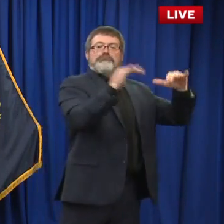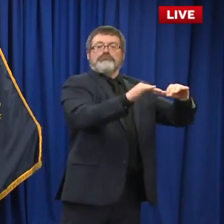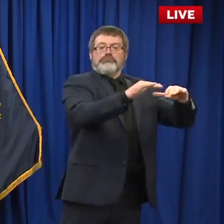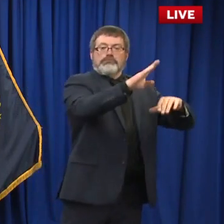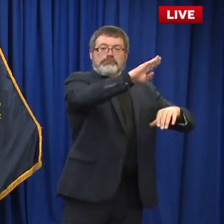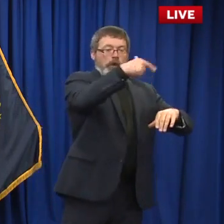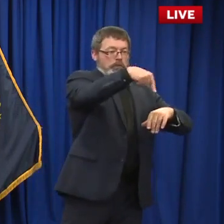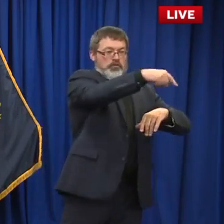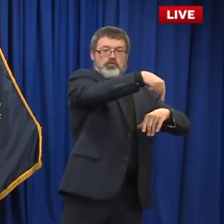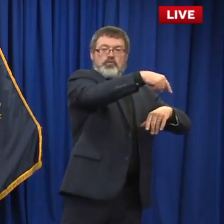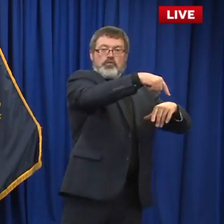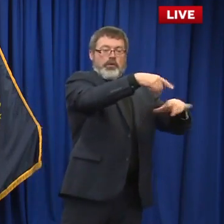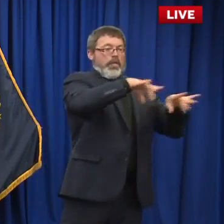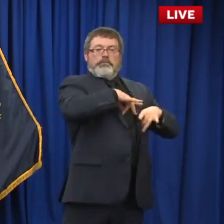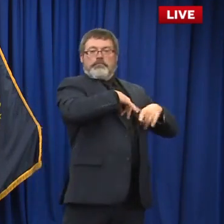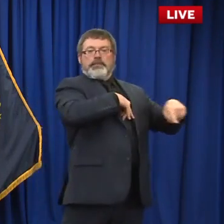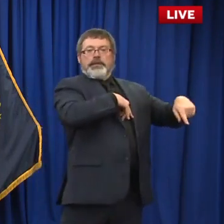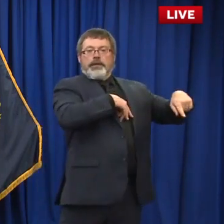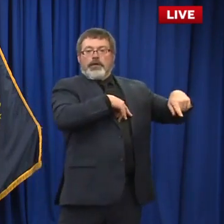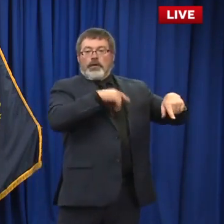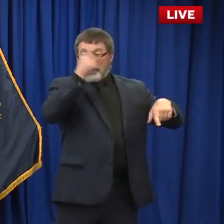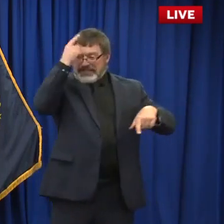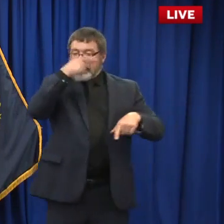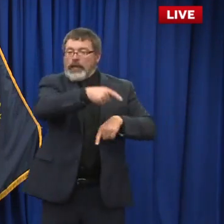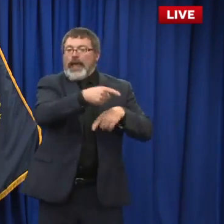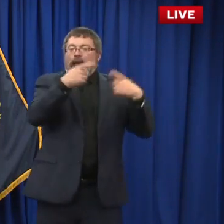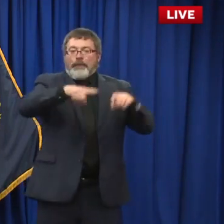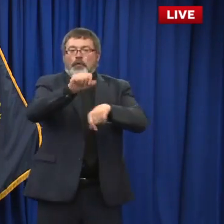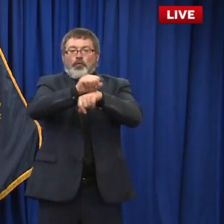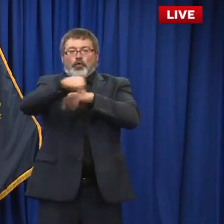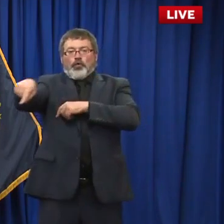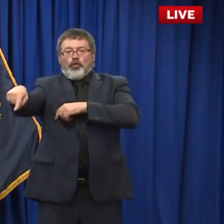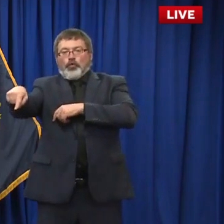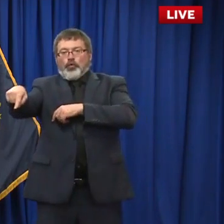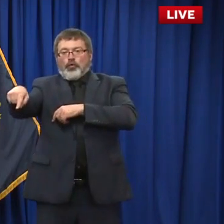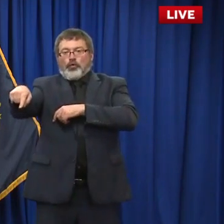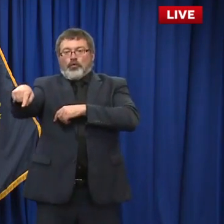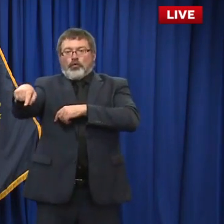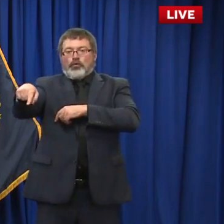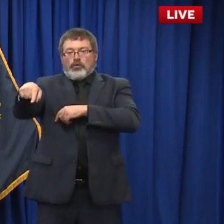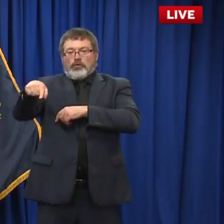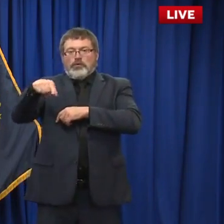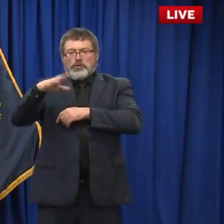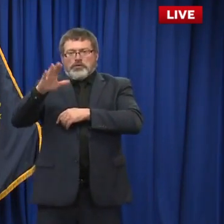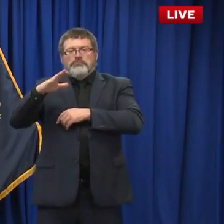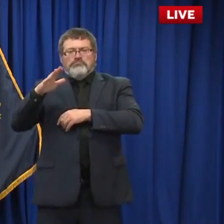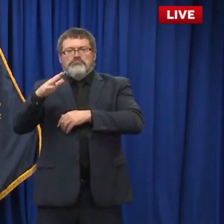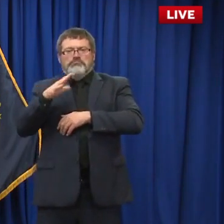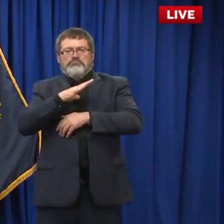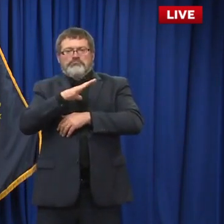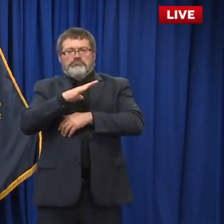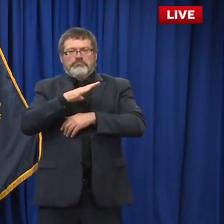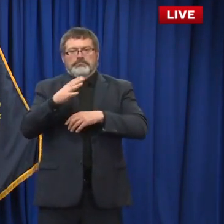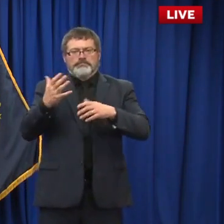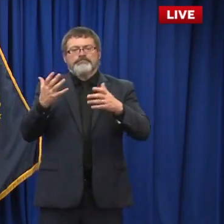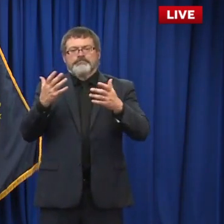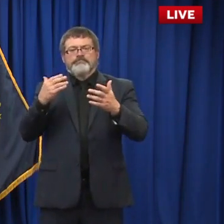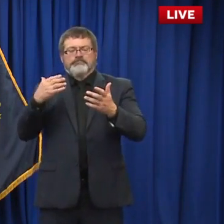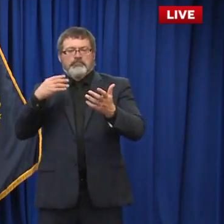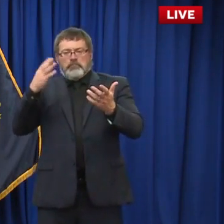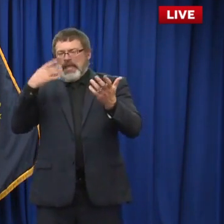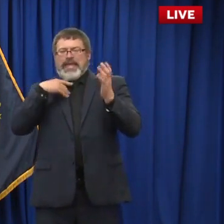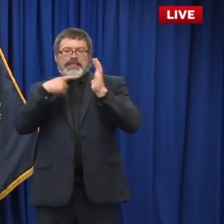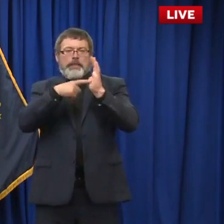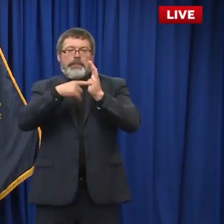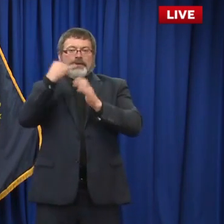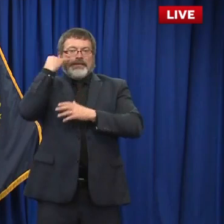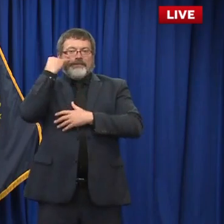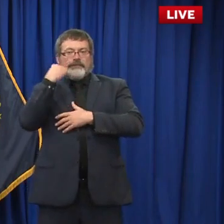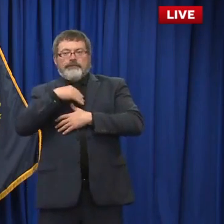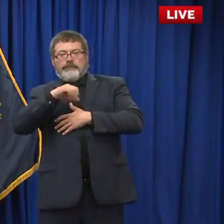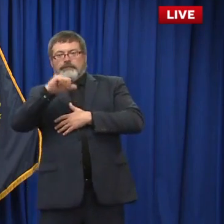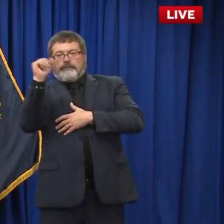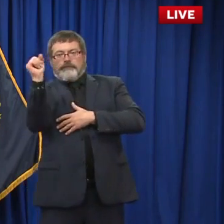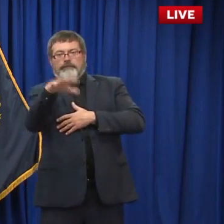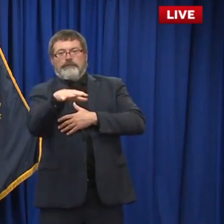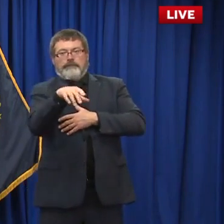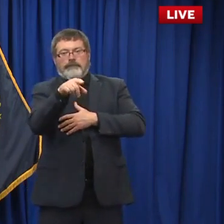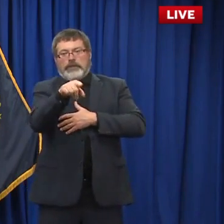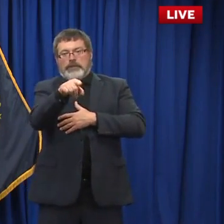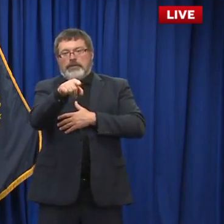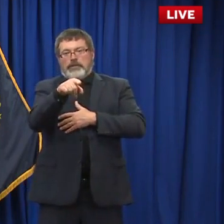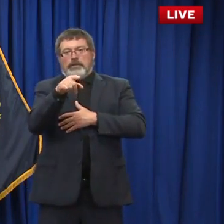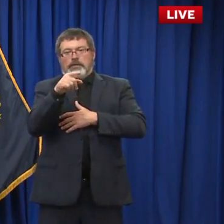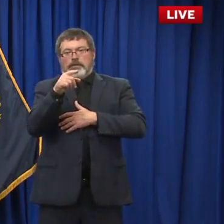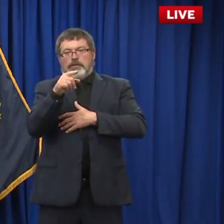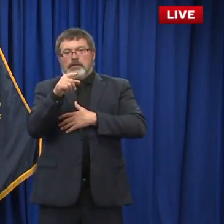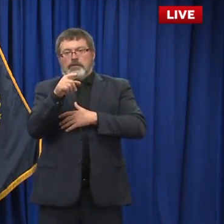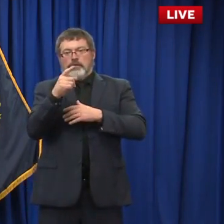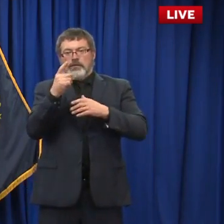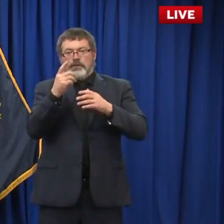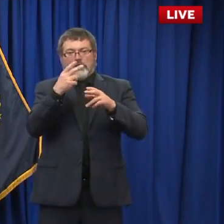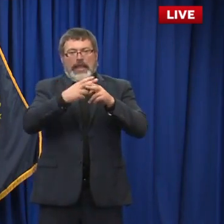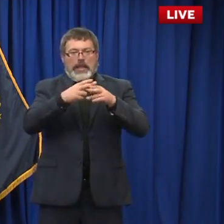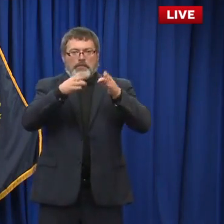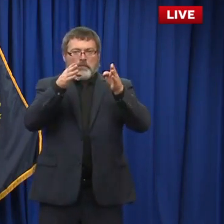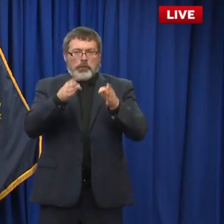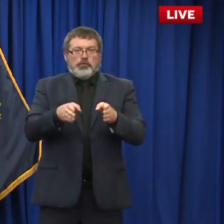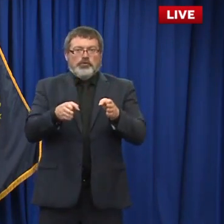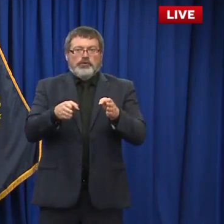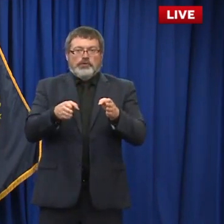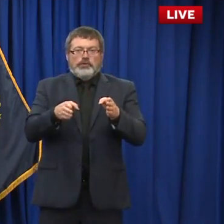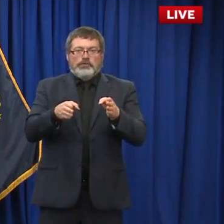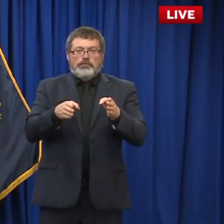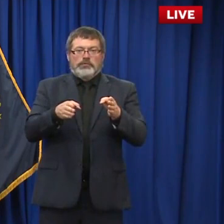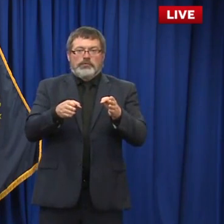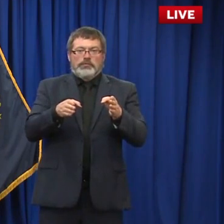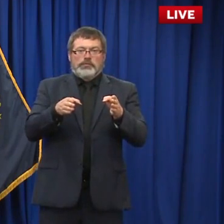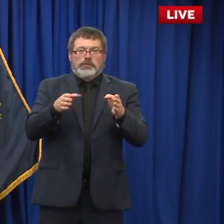BUT WE STILL LABEL THEM AS A HEALTH CARE WORKER, SO PART OF THE PROBLEM IS, IS THAT IF I GAVE YOU A NAME OF A FACILITY, RIGHT, AND THAT FACILITY HAD ONE EMPLOYEE DIE IF THE LAST YEAR,